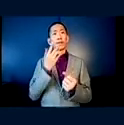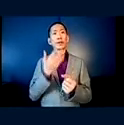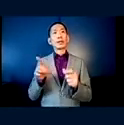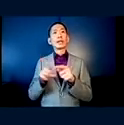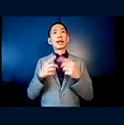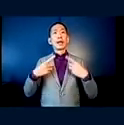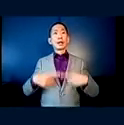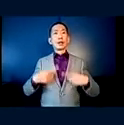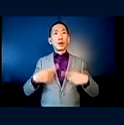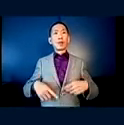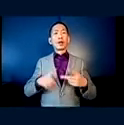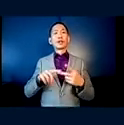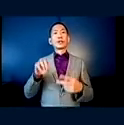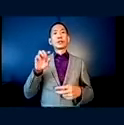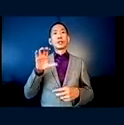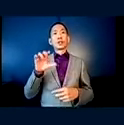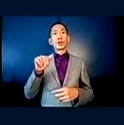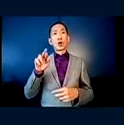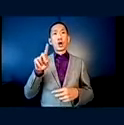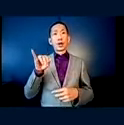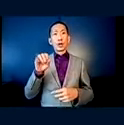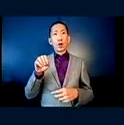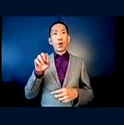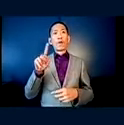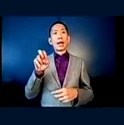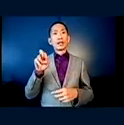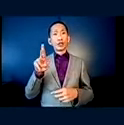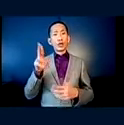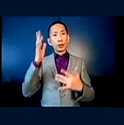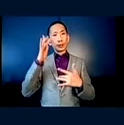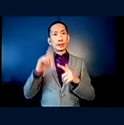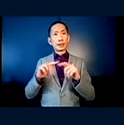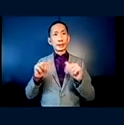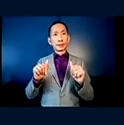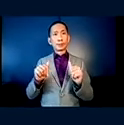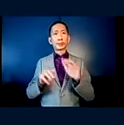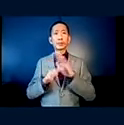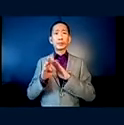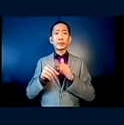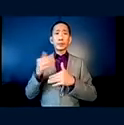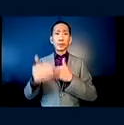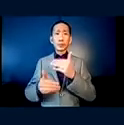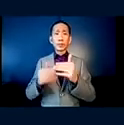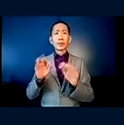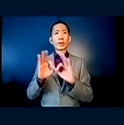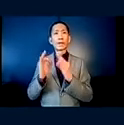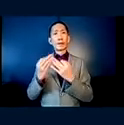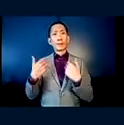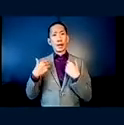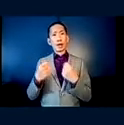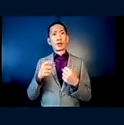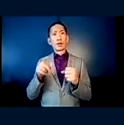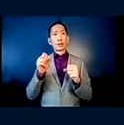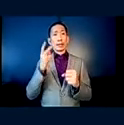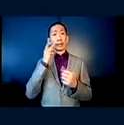ACTUALLY FUNDING FOR THINGS LIKE DEPRESSION AND CARDIOVASCULAR DISEASE, DEVELOPMENTAL PROCESSES AND FAMILY HEALTH.